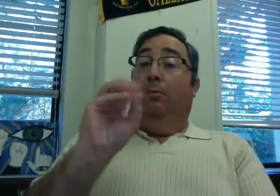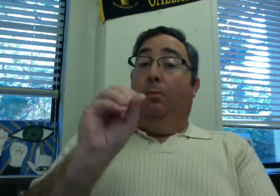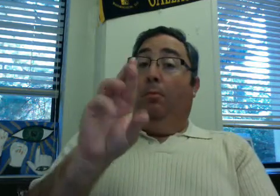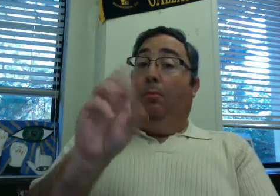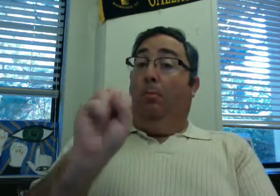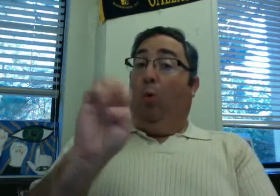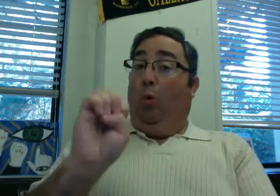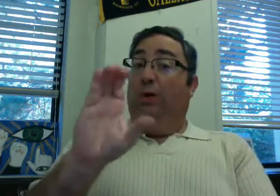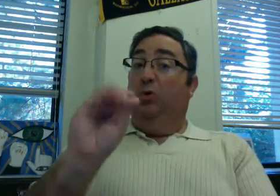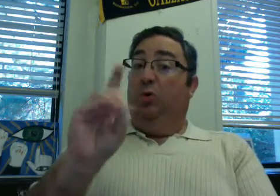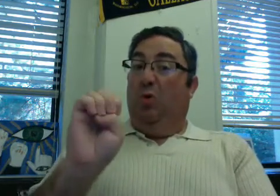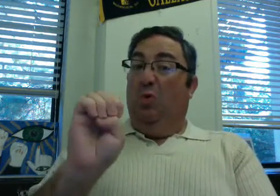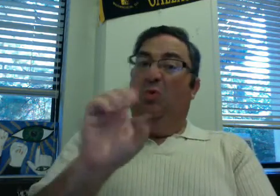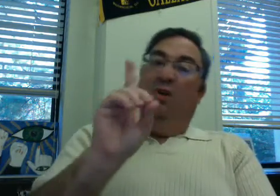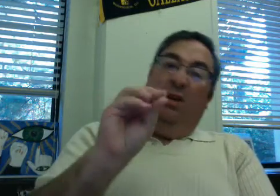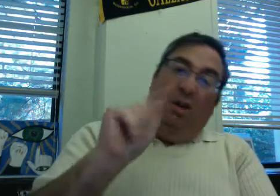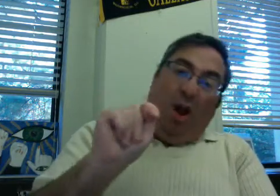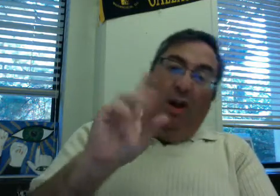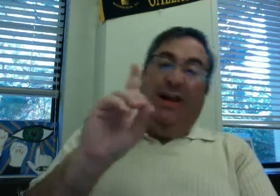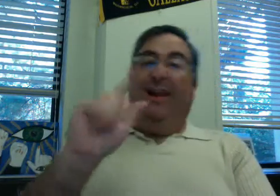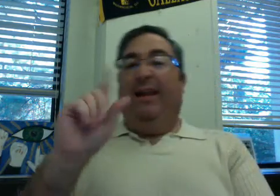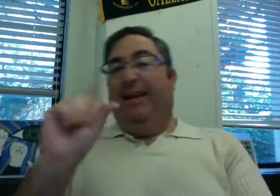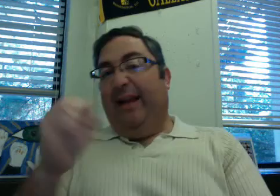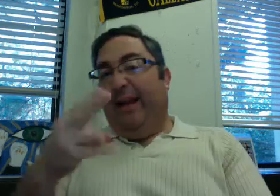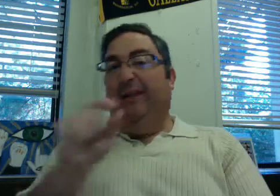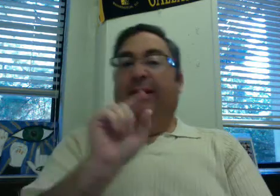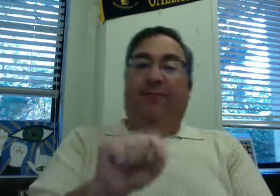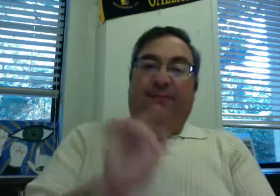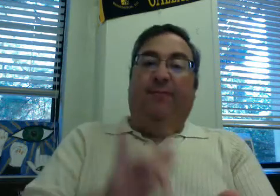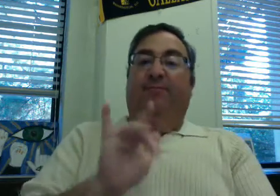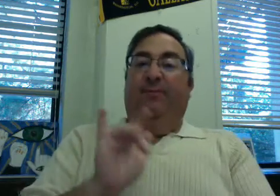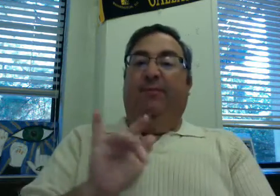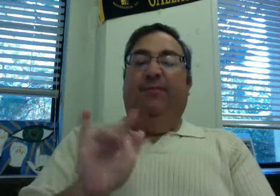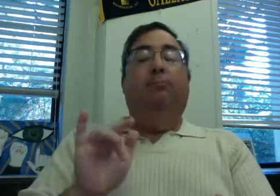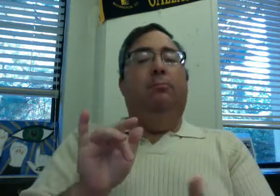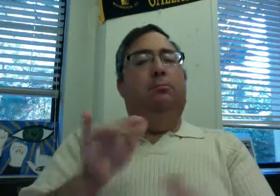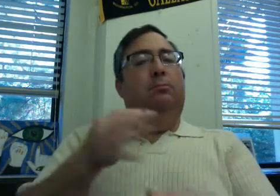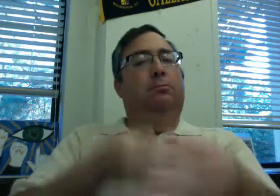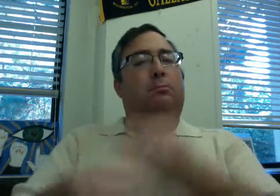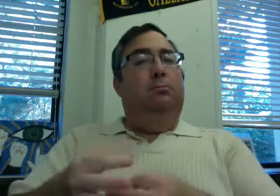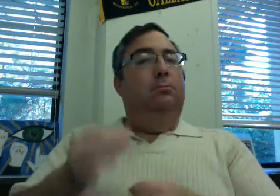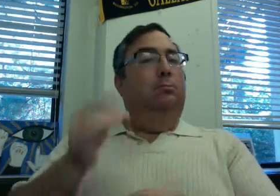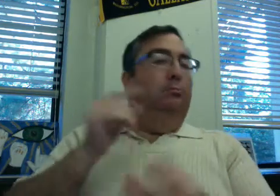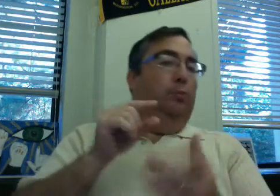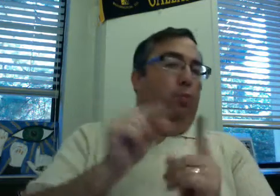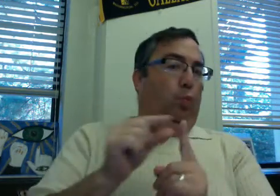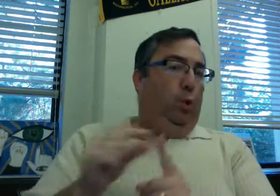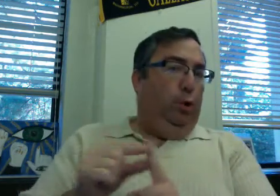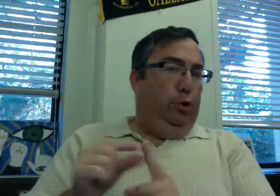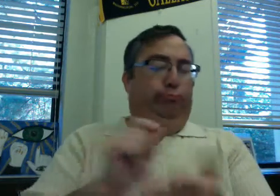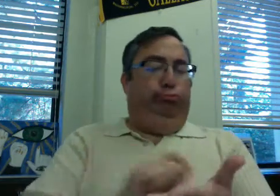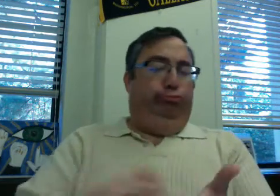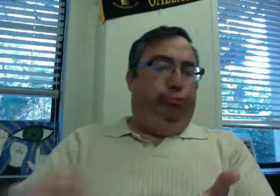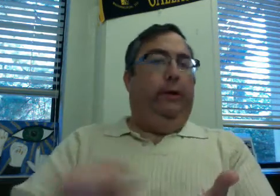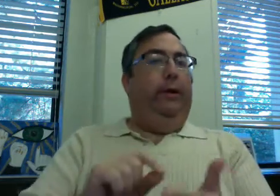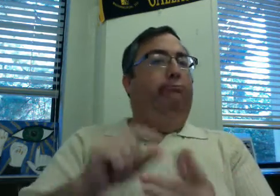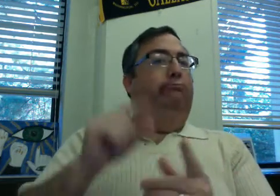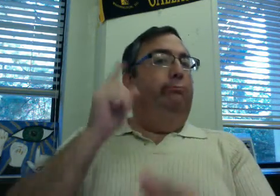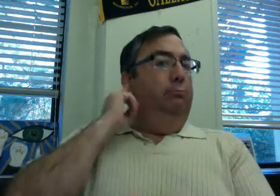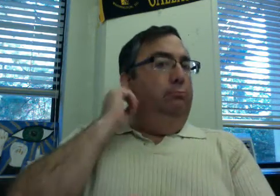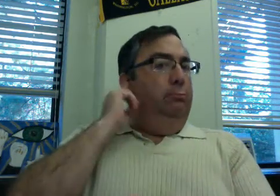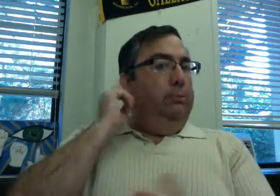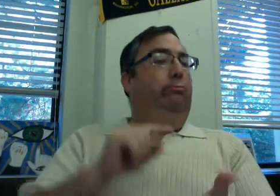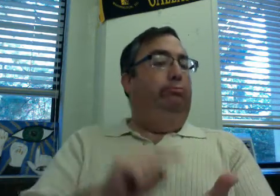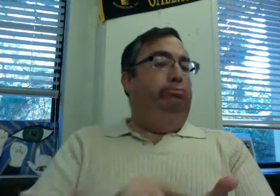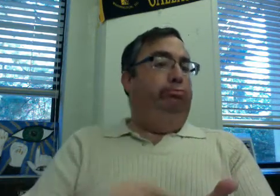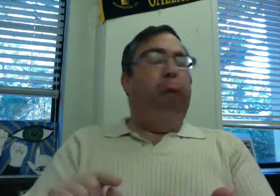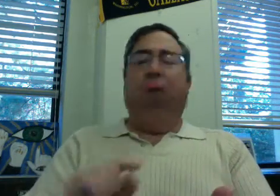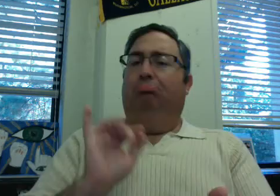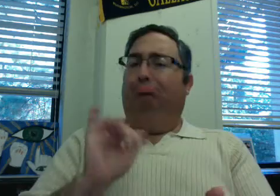Morse Code -- the dots and dashes substitute for the written letters and words that substitute for the spoken language's words and sounds.